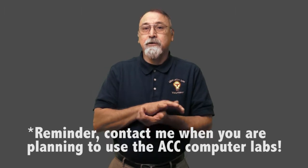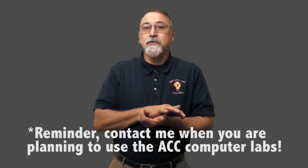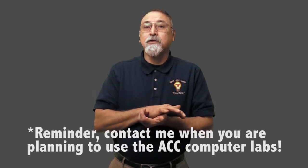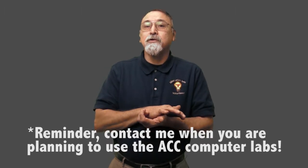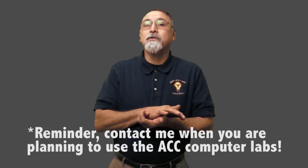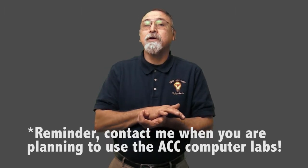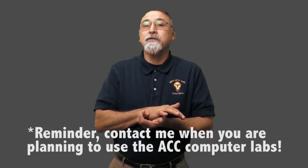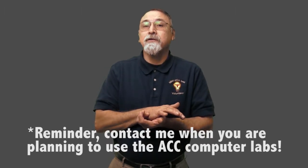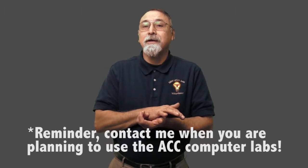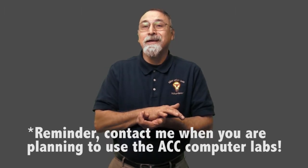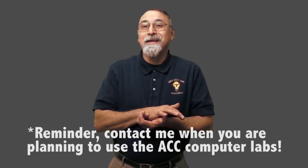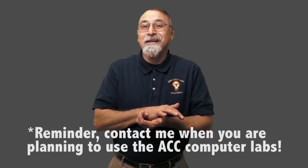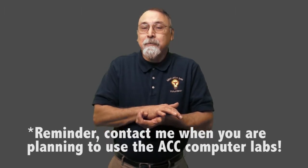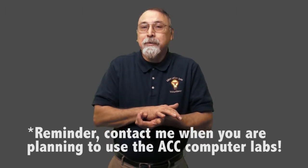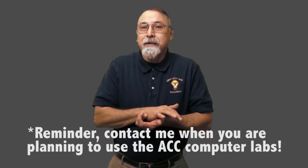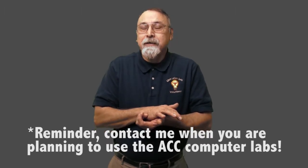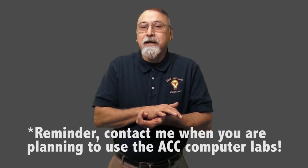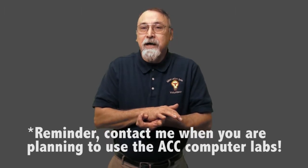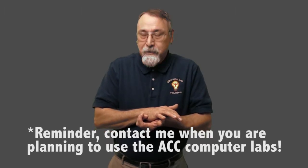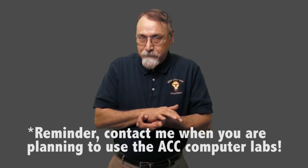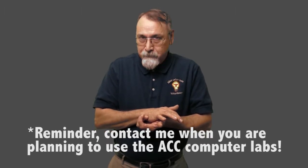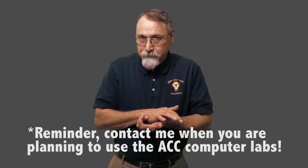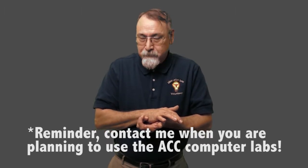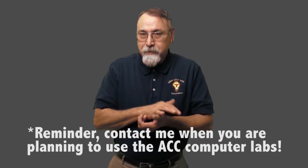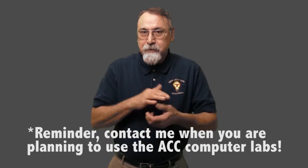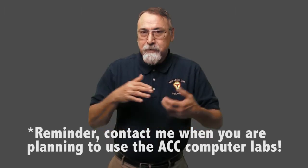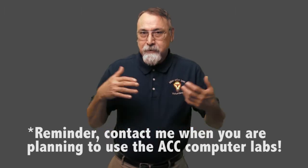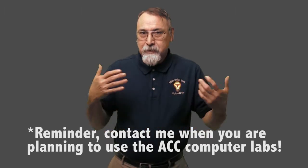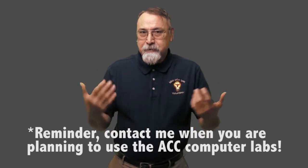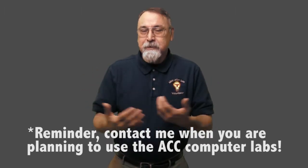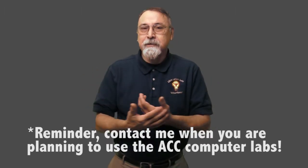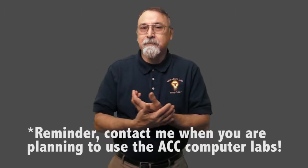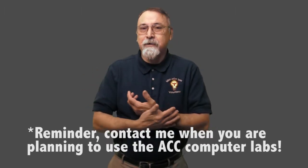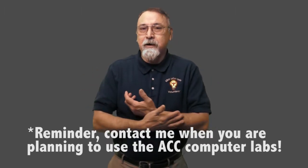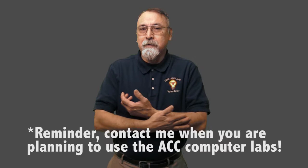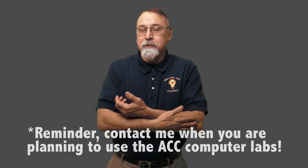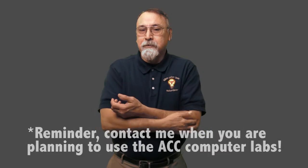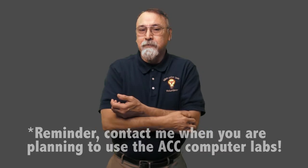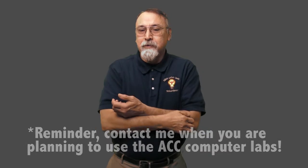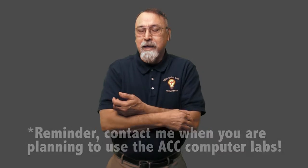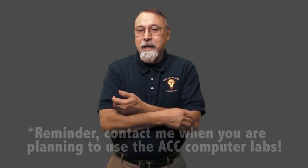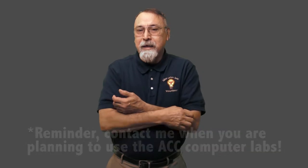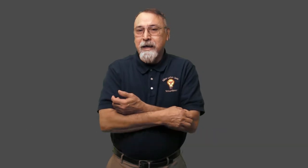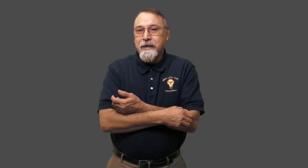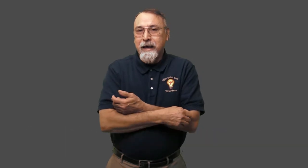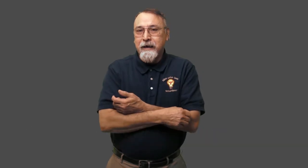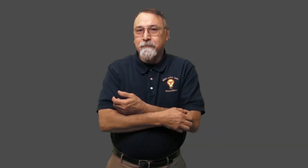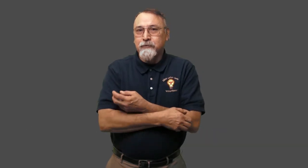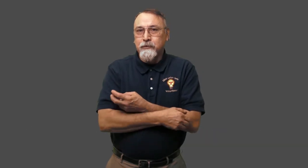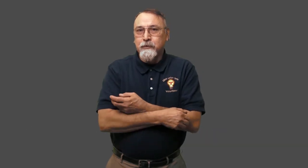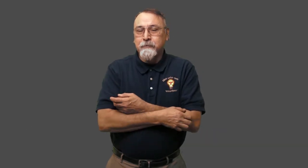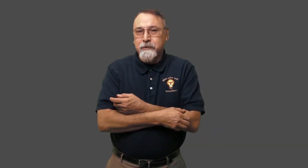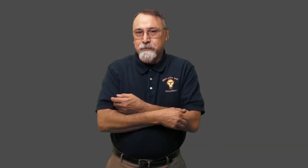can do this independent of the ACC environment, because you cannot have two administrators